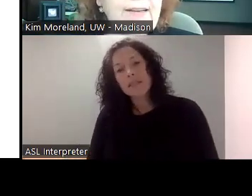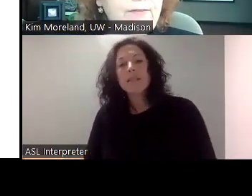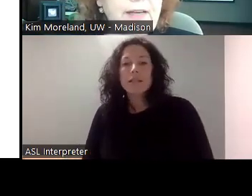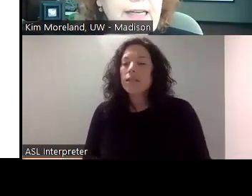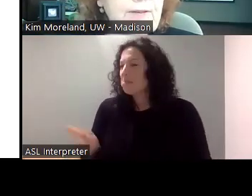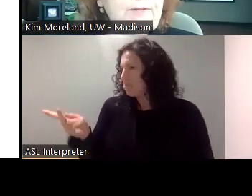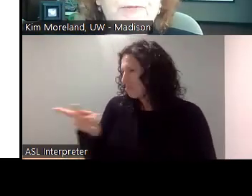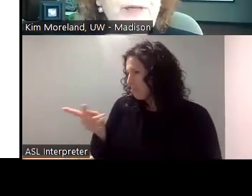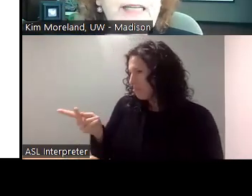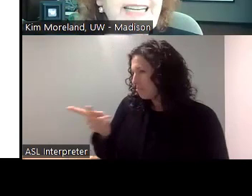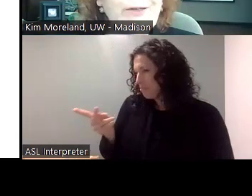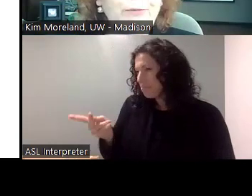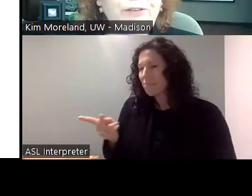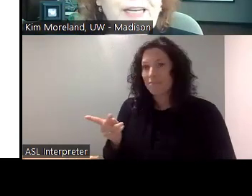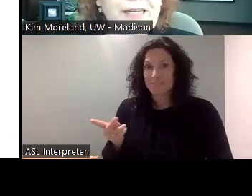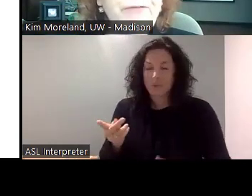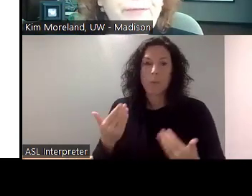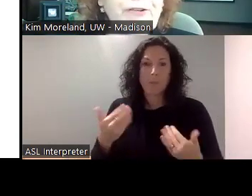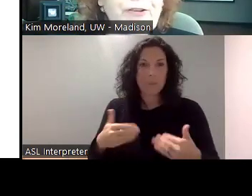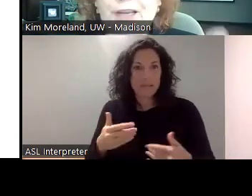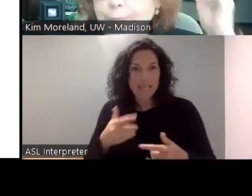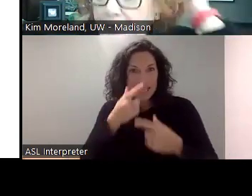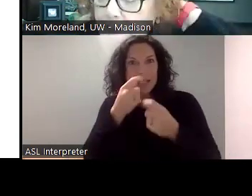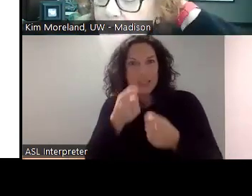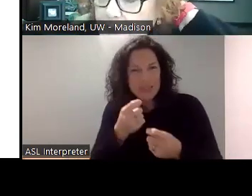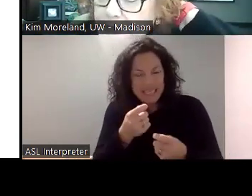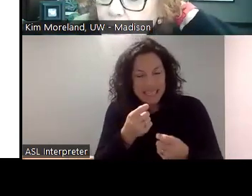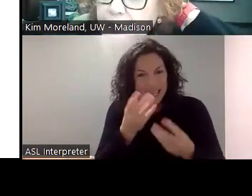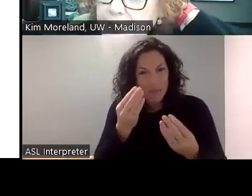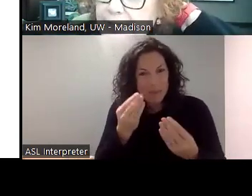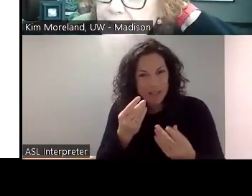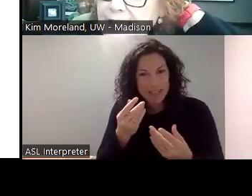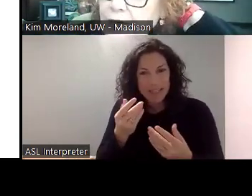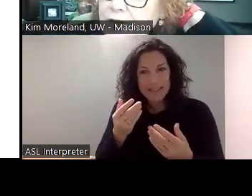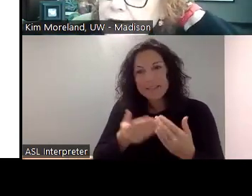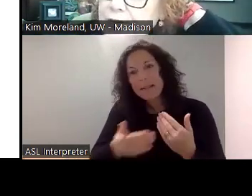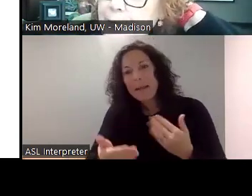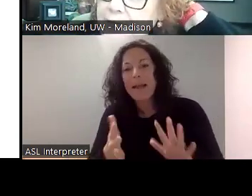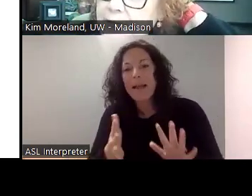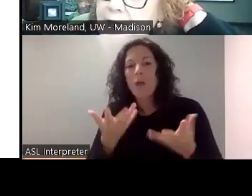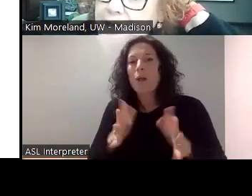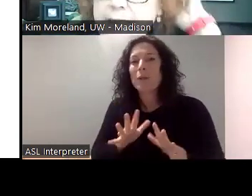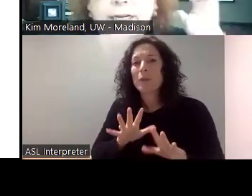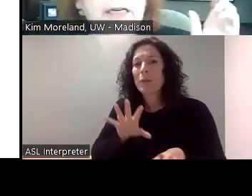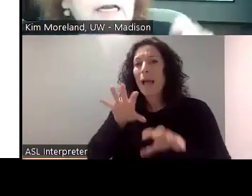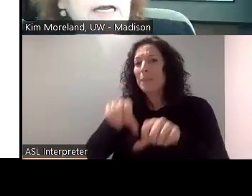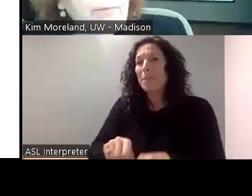have really interesting information coming up, so I don't want to step into that area,